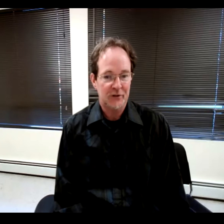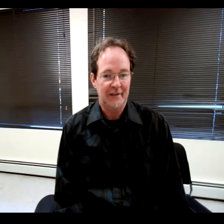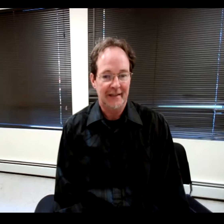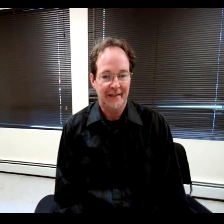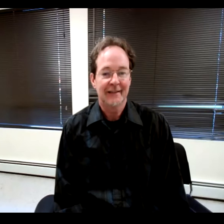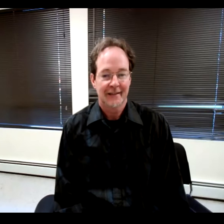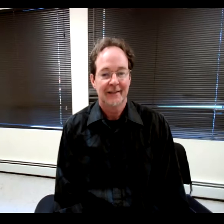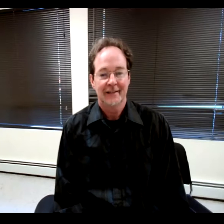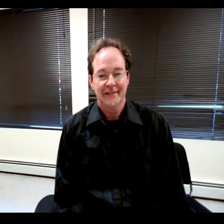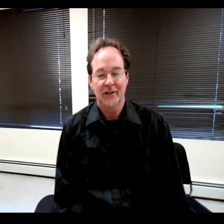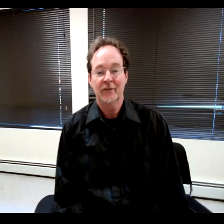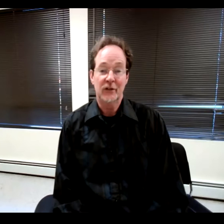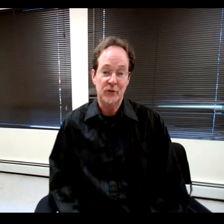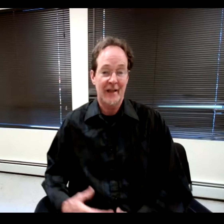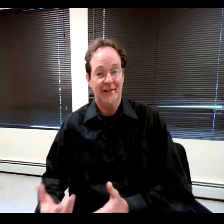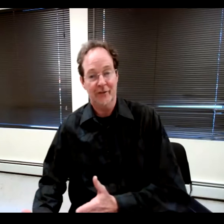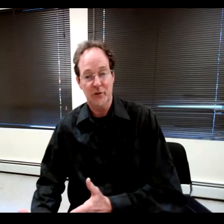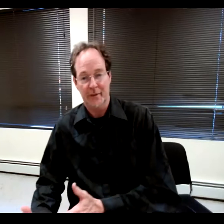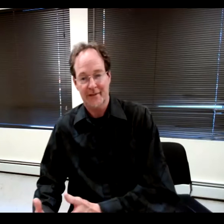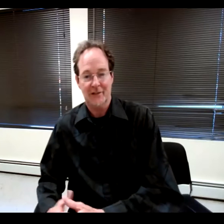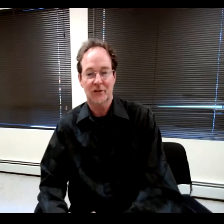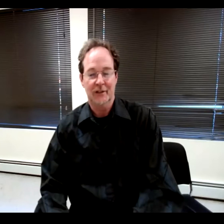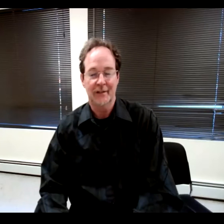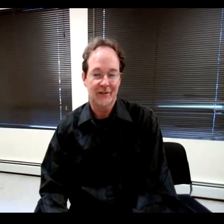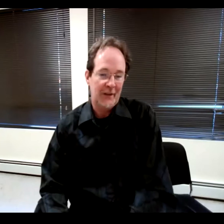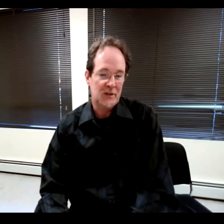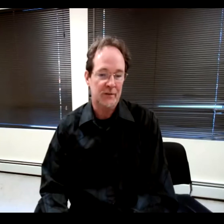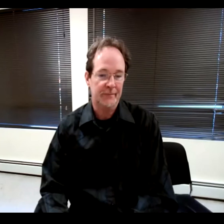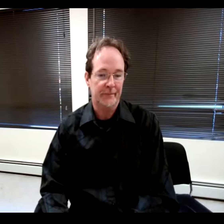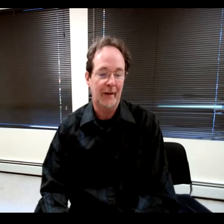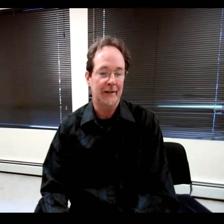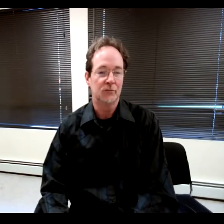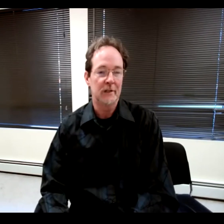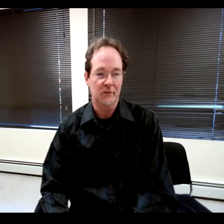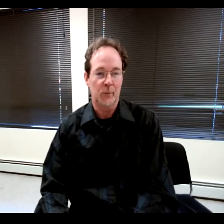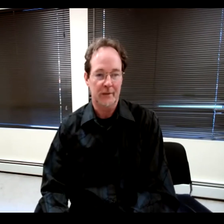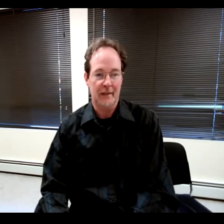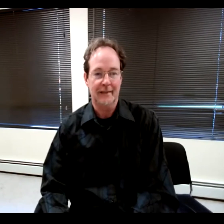It's a much better option to use live captioning.